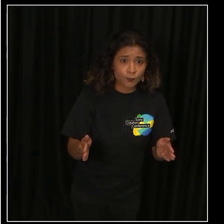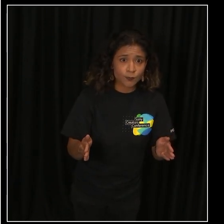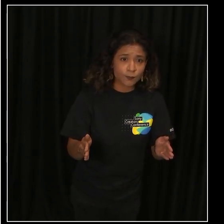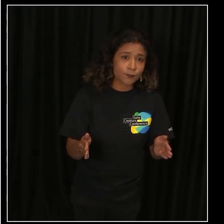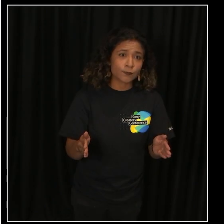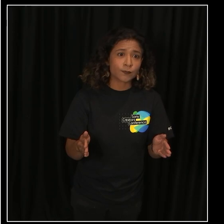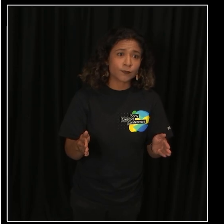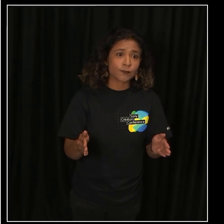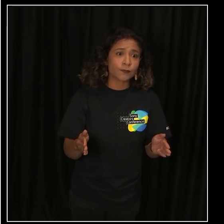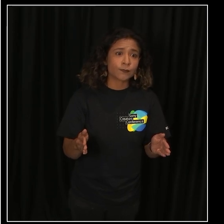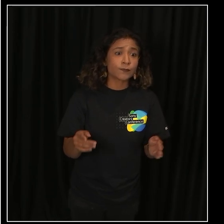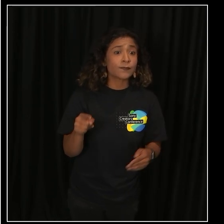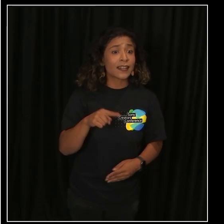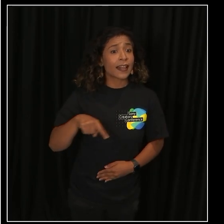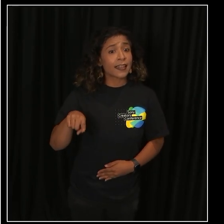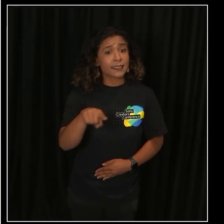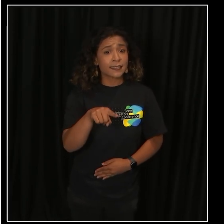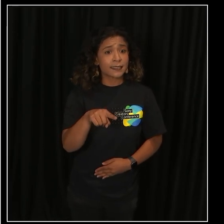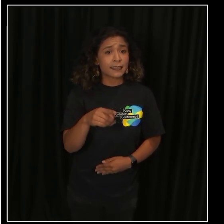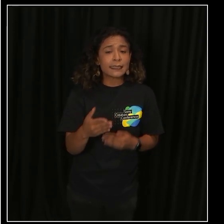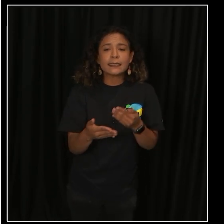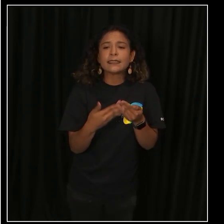This was not an easy update